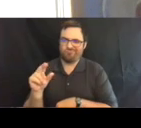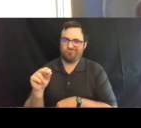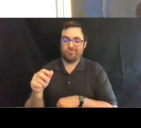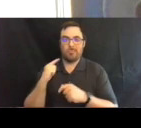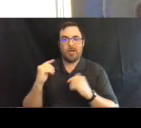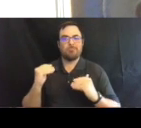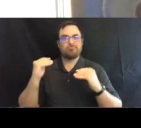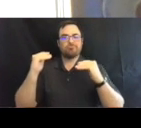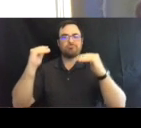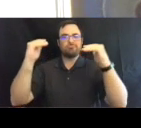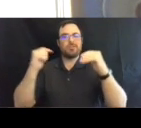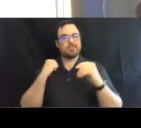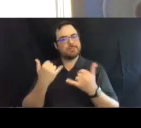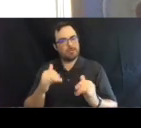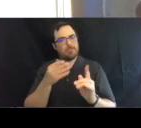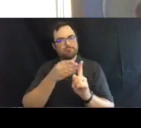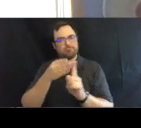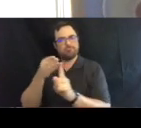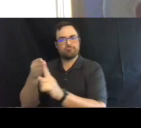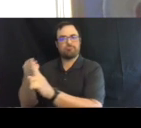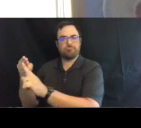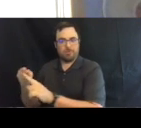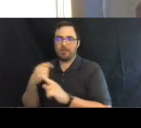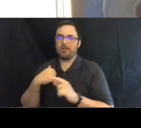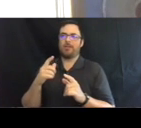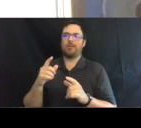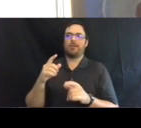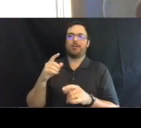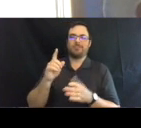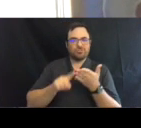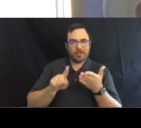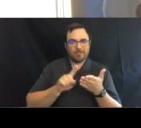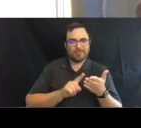things come up. I would say, I did want to mention that